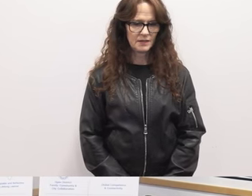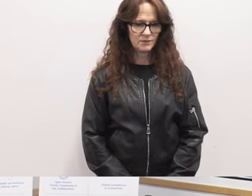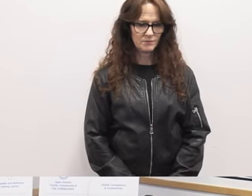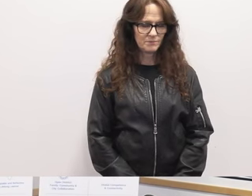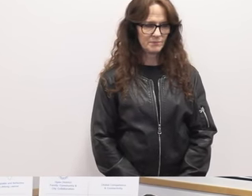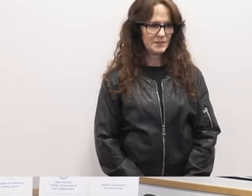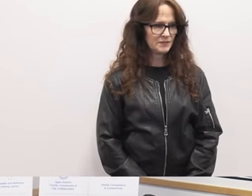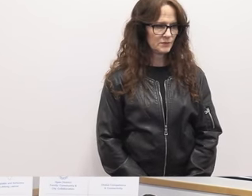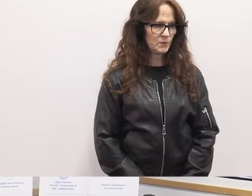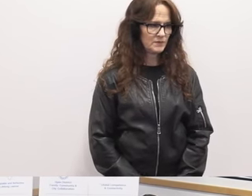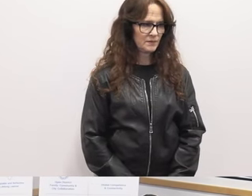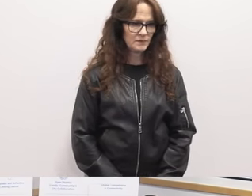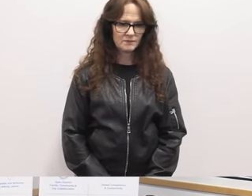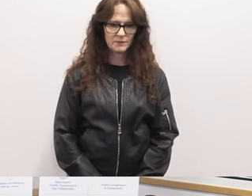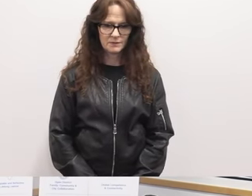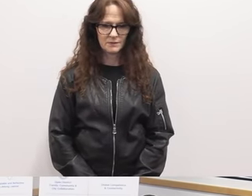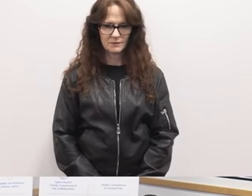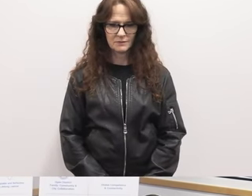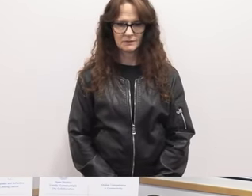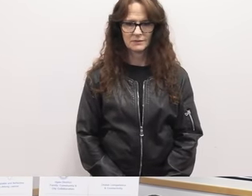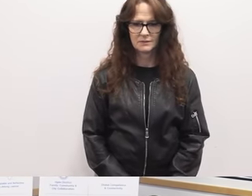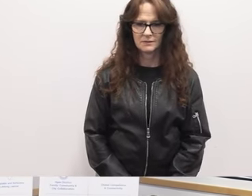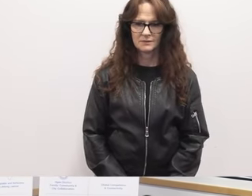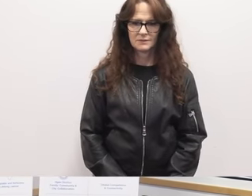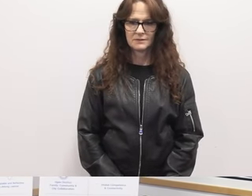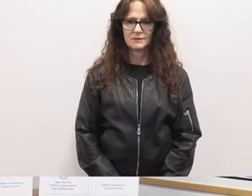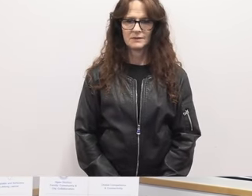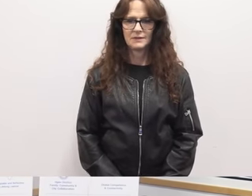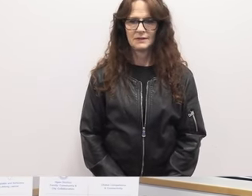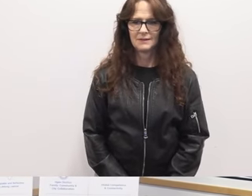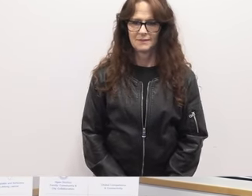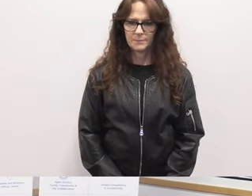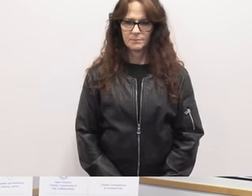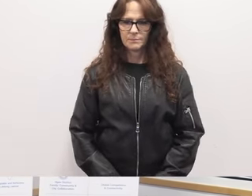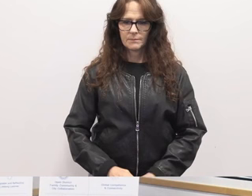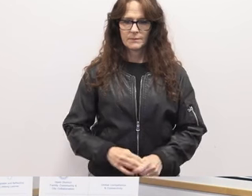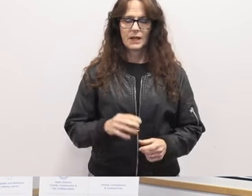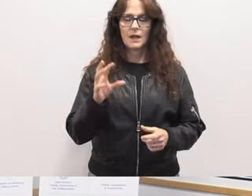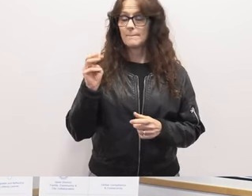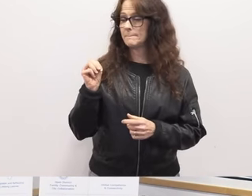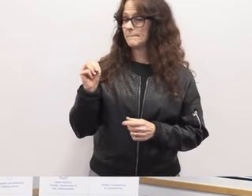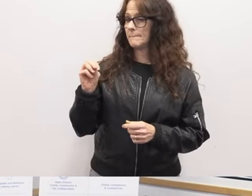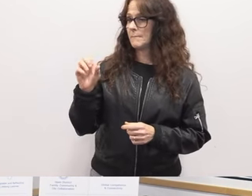Okay, so, oh, Ms. Lopez. Yeah, just one thing is we are seeing growth